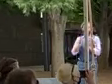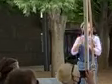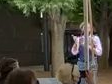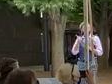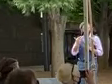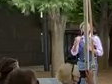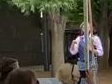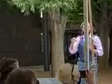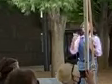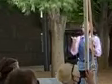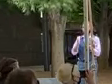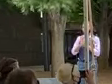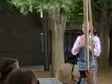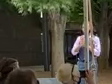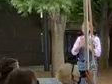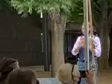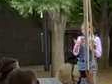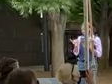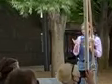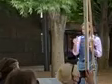even president of the United States.